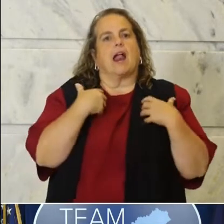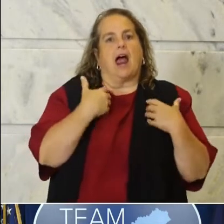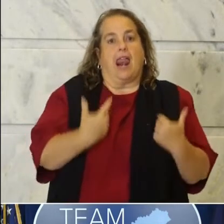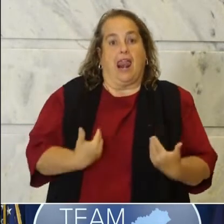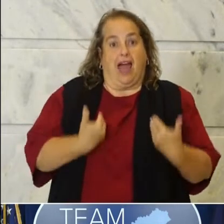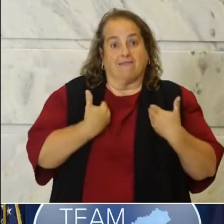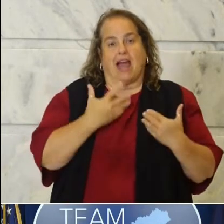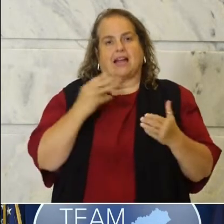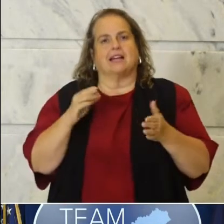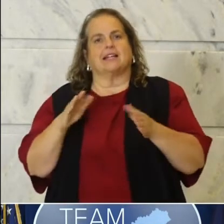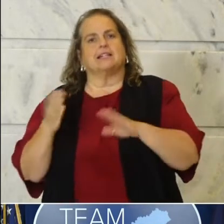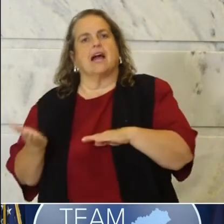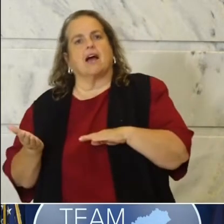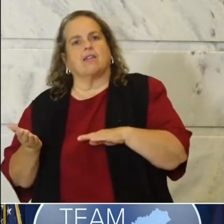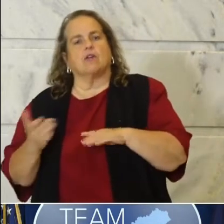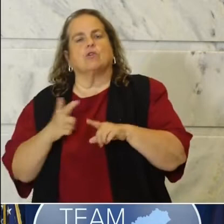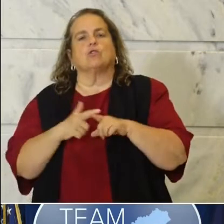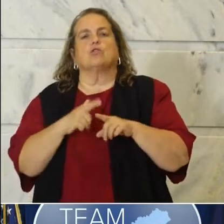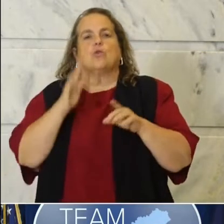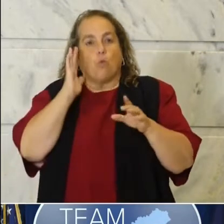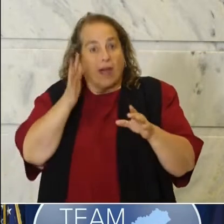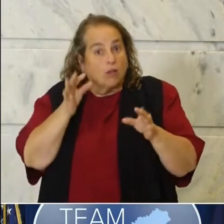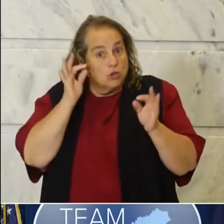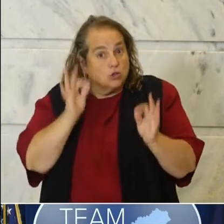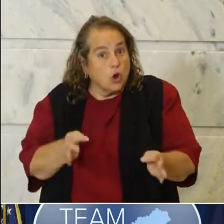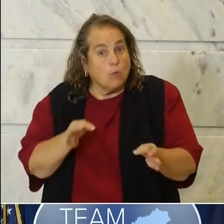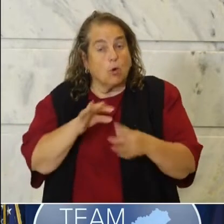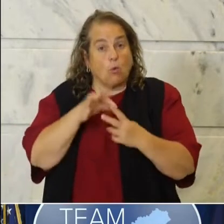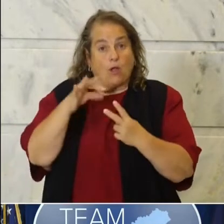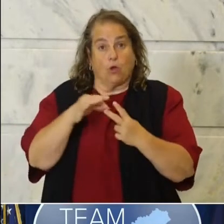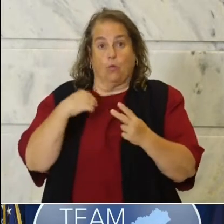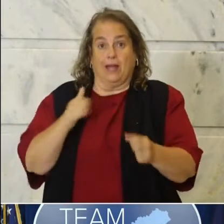determine if we can keep our economy open and this will be the best tool to